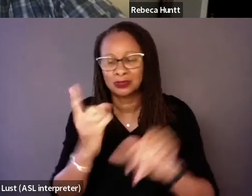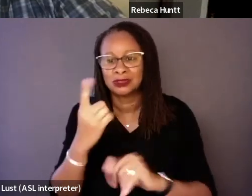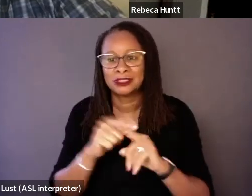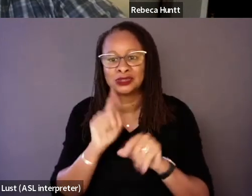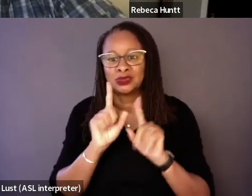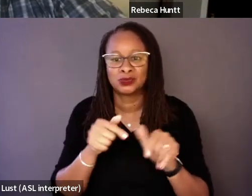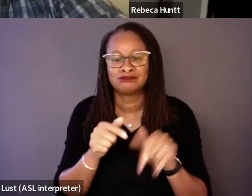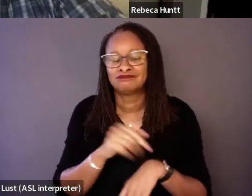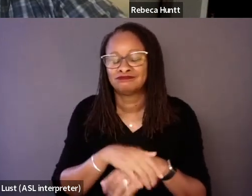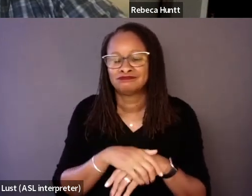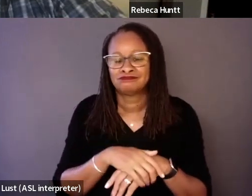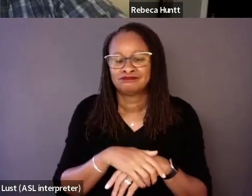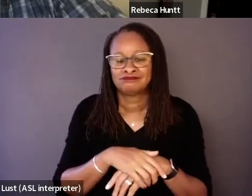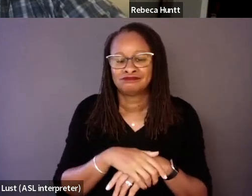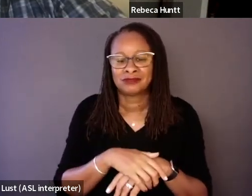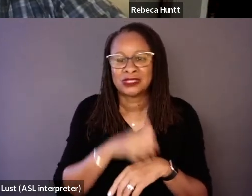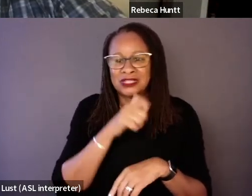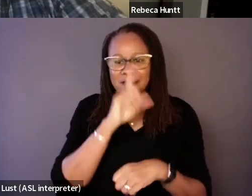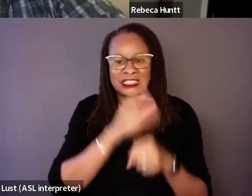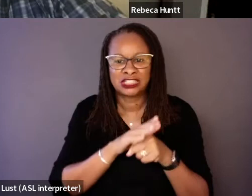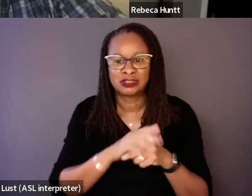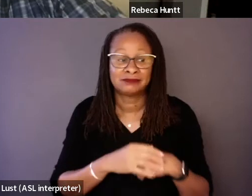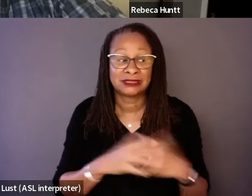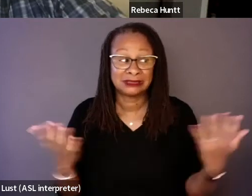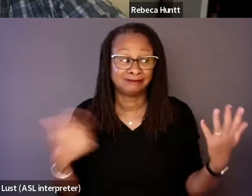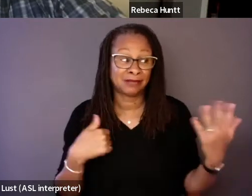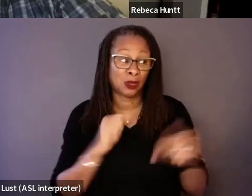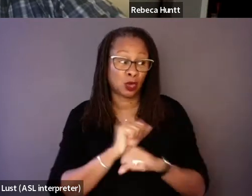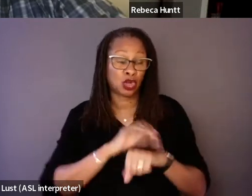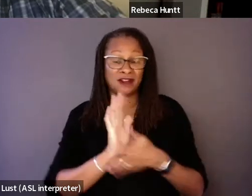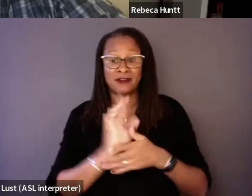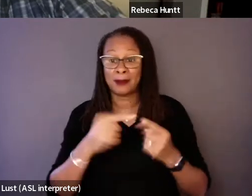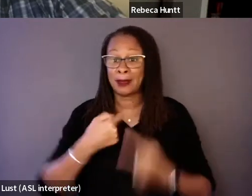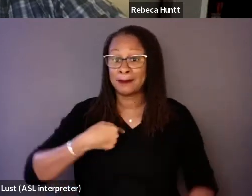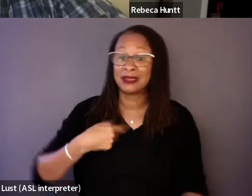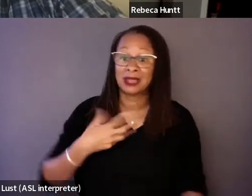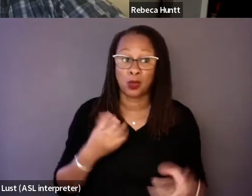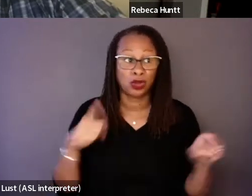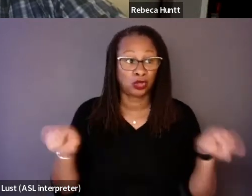But it was never a secret. It was like I'm working on this film about me and I want you guys -- you know, I want to interview